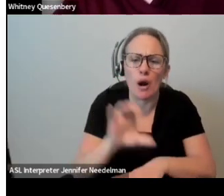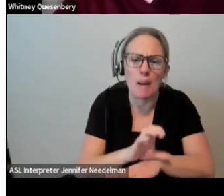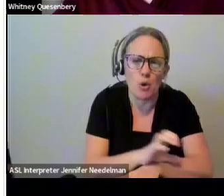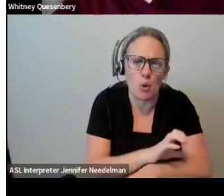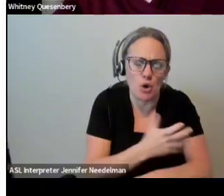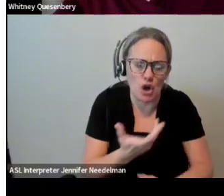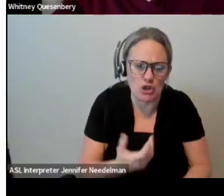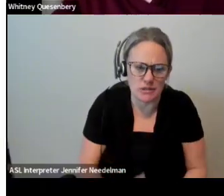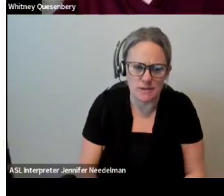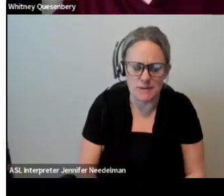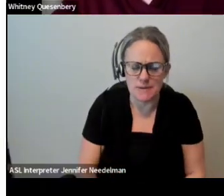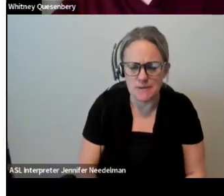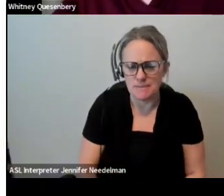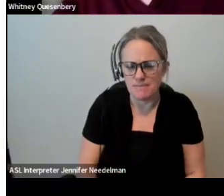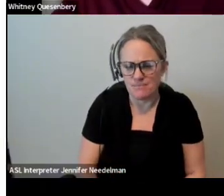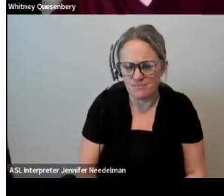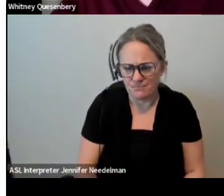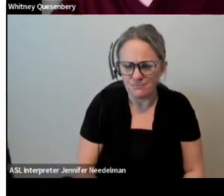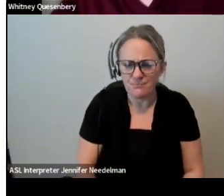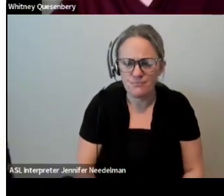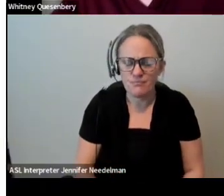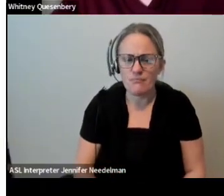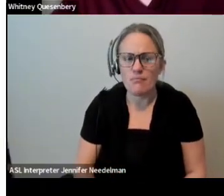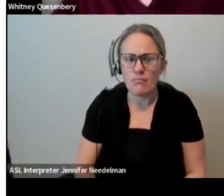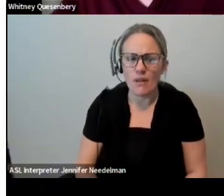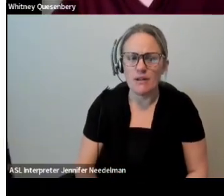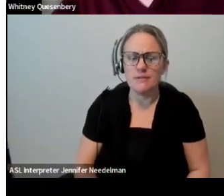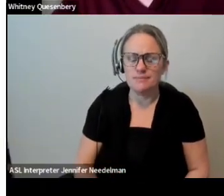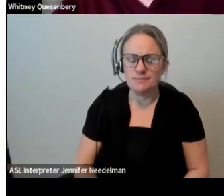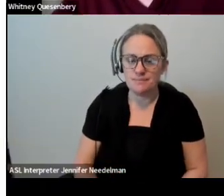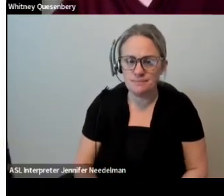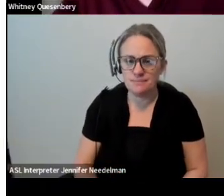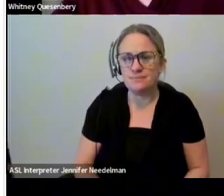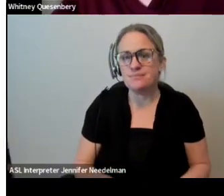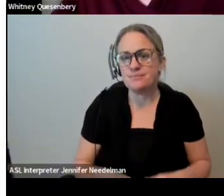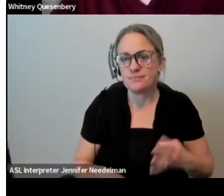but also to the domain or the sector of the, the content itself.